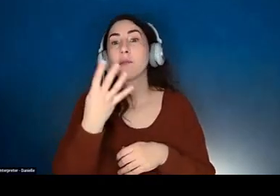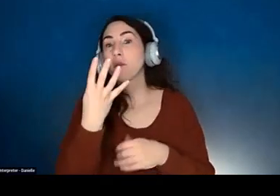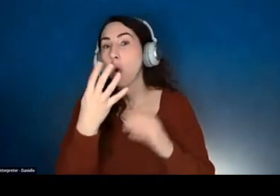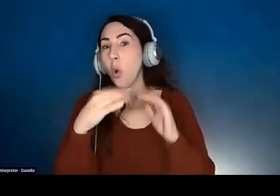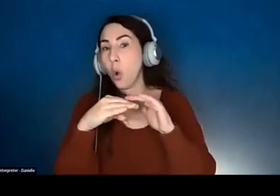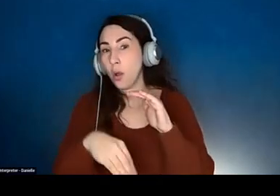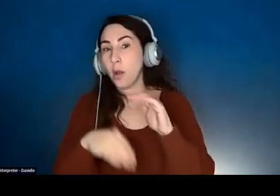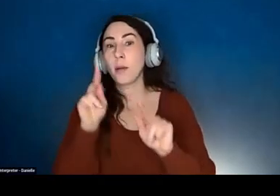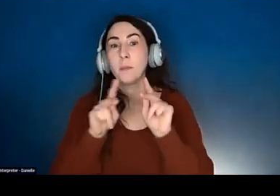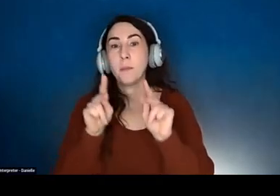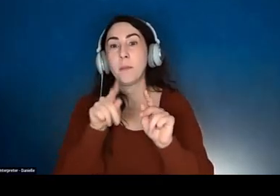Next slide.